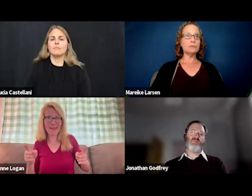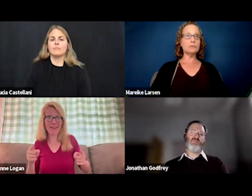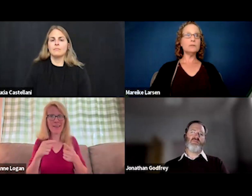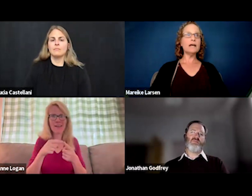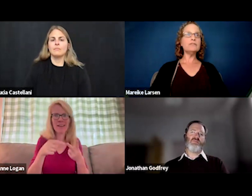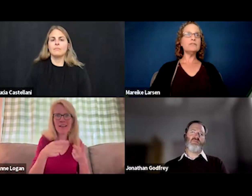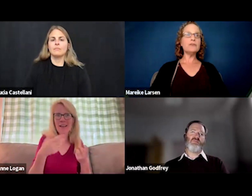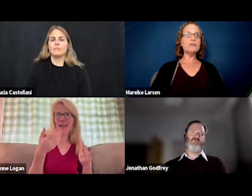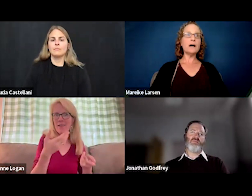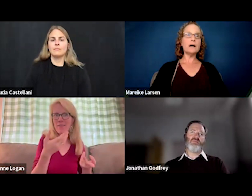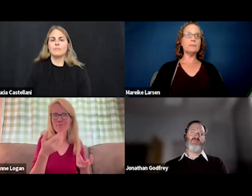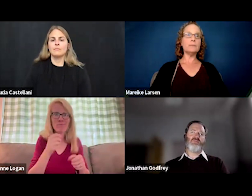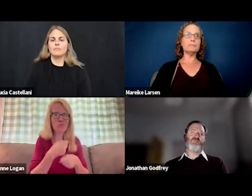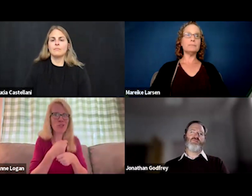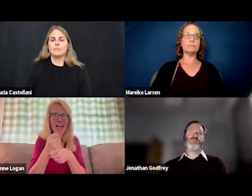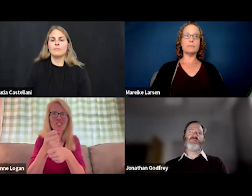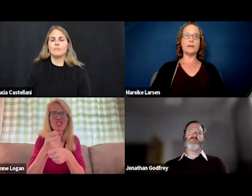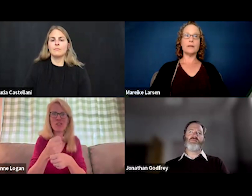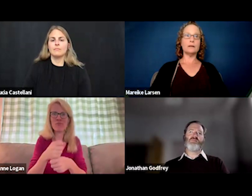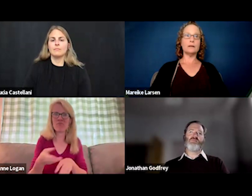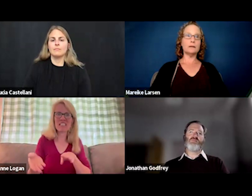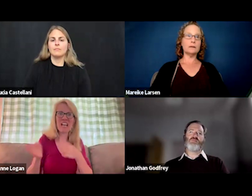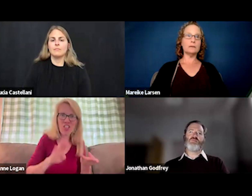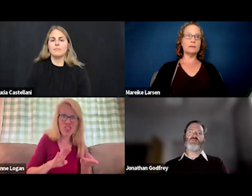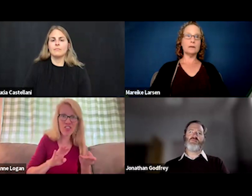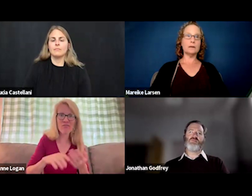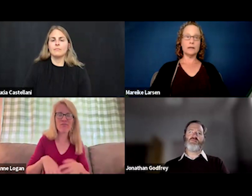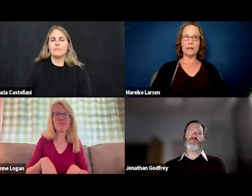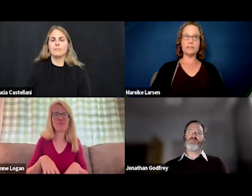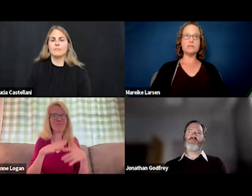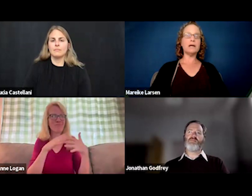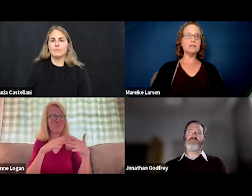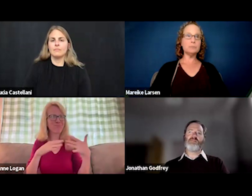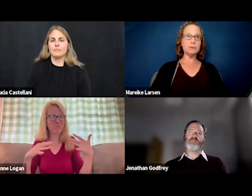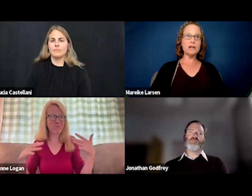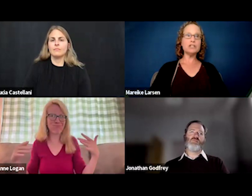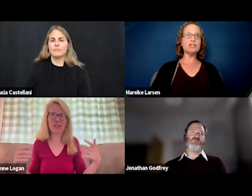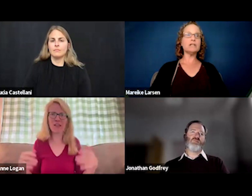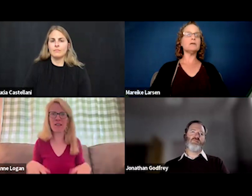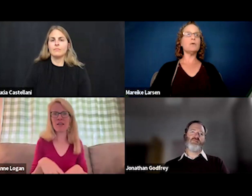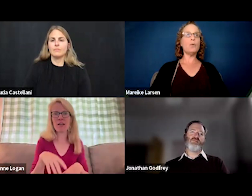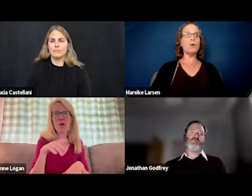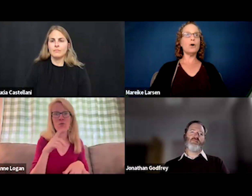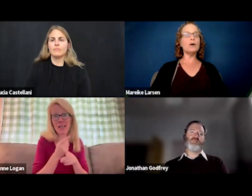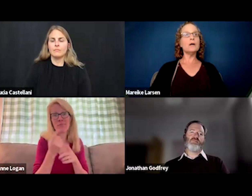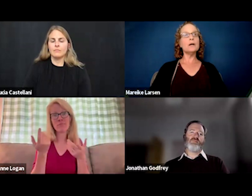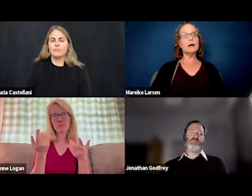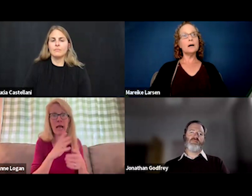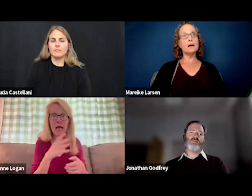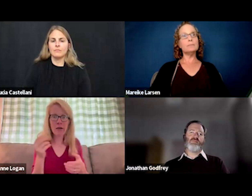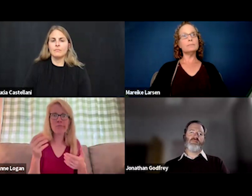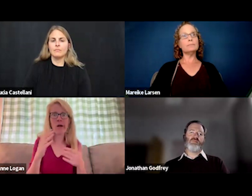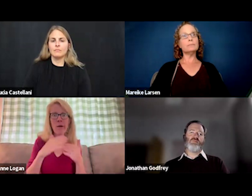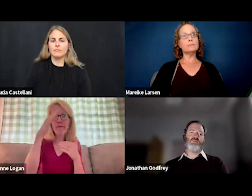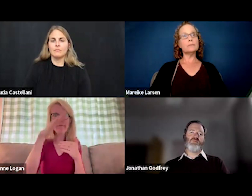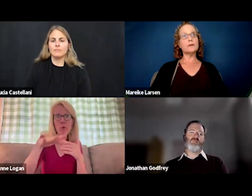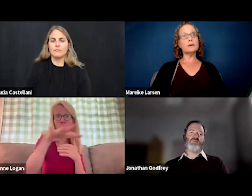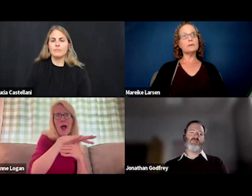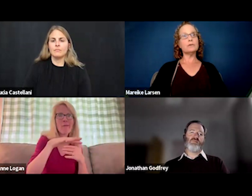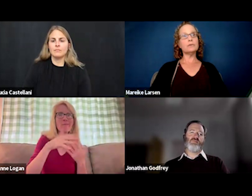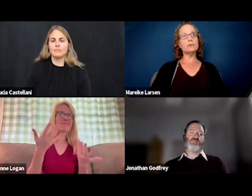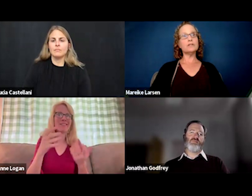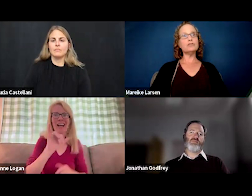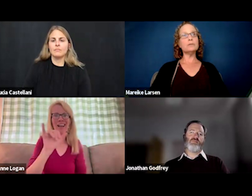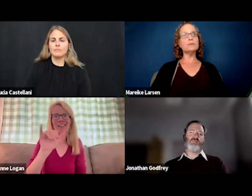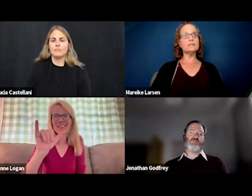root life expanded production or contributed